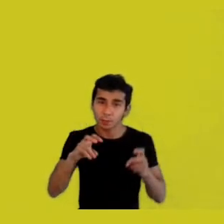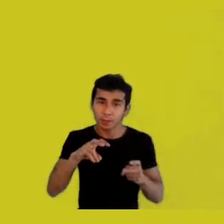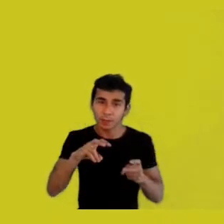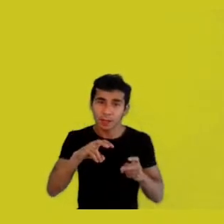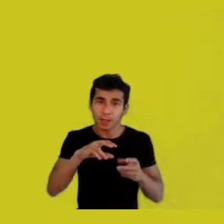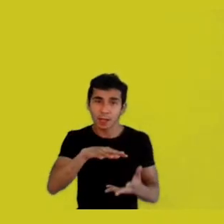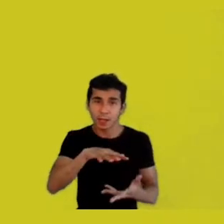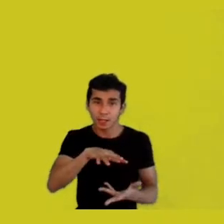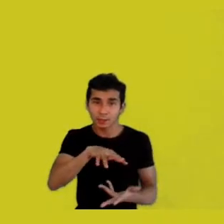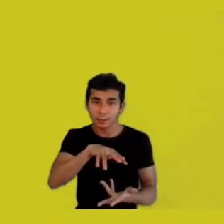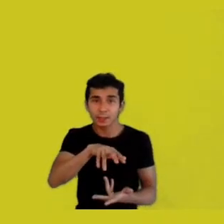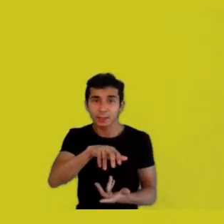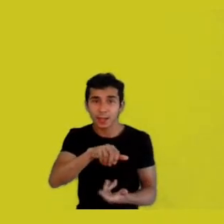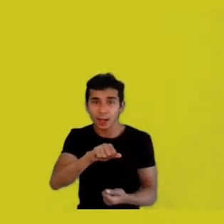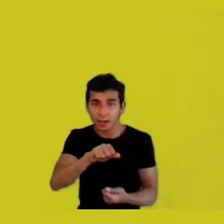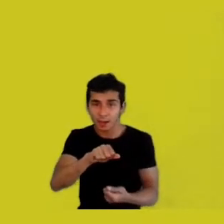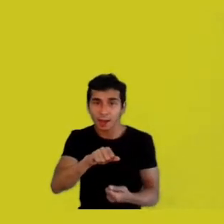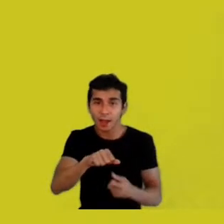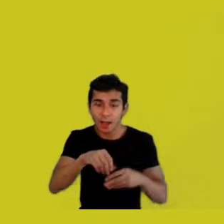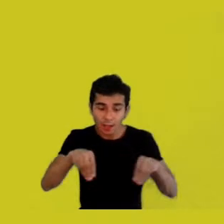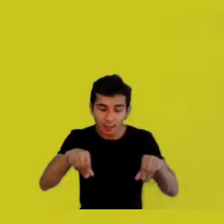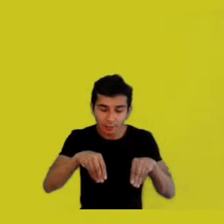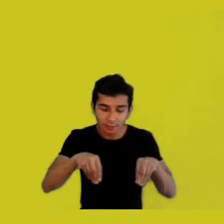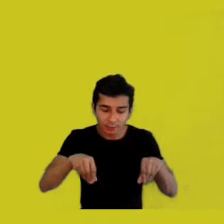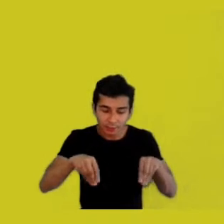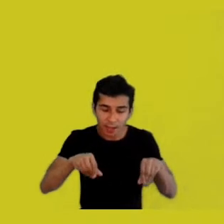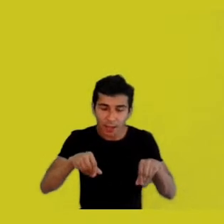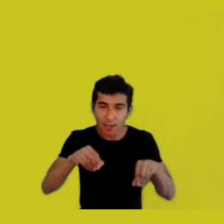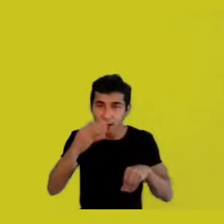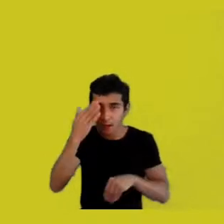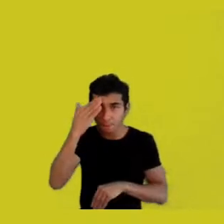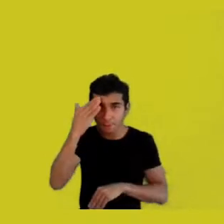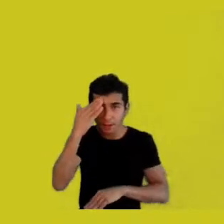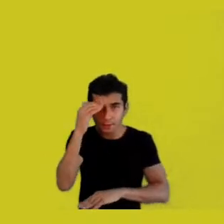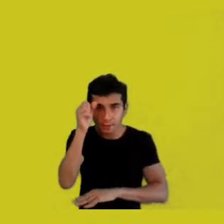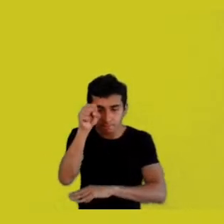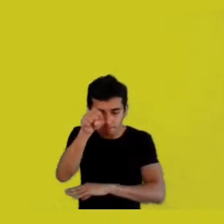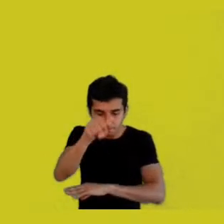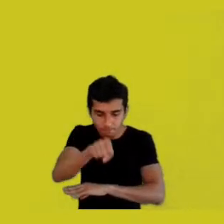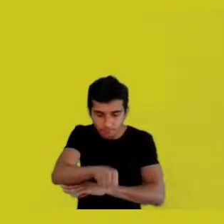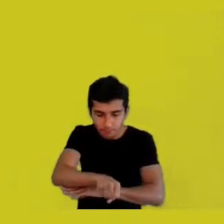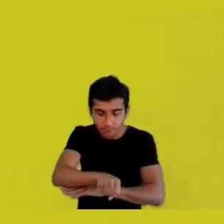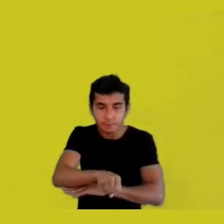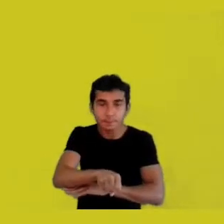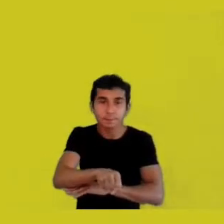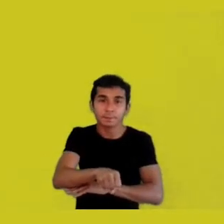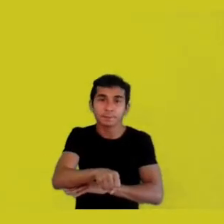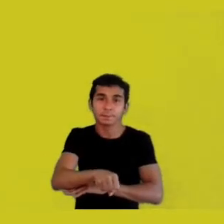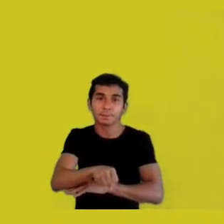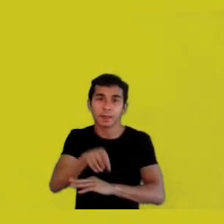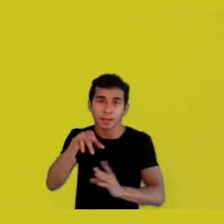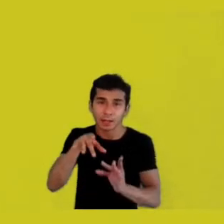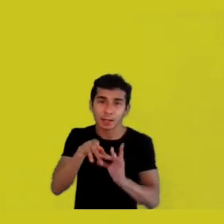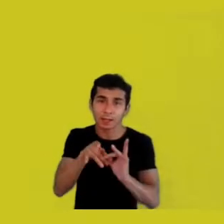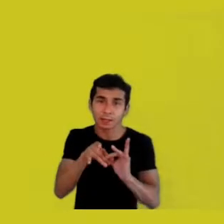And then, the verticalization of this Earth/head.